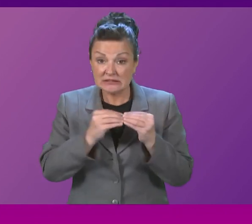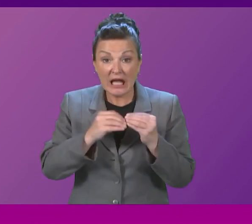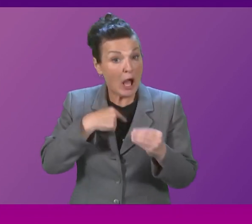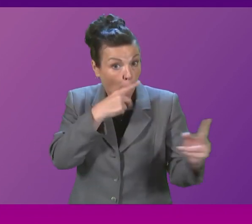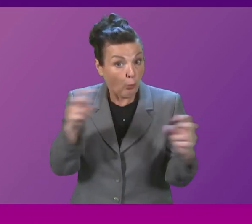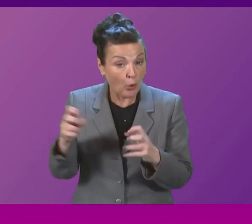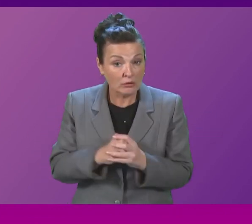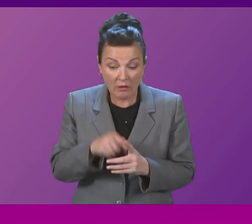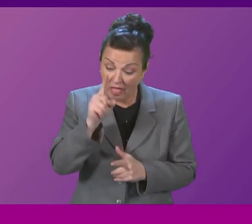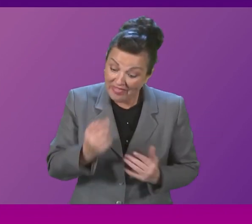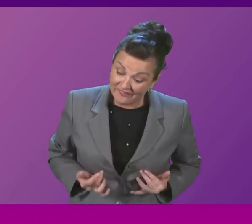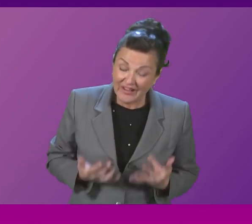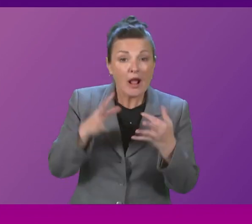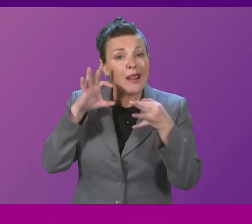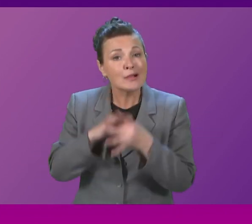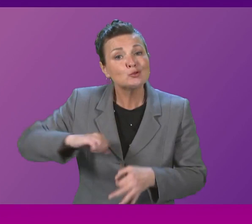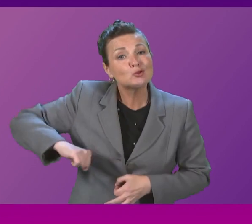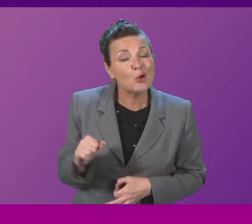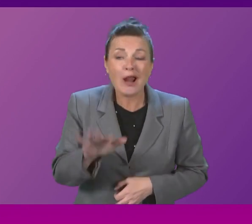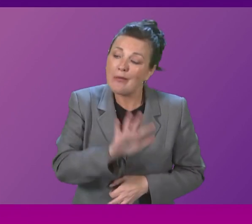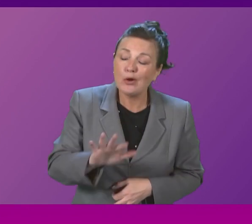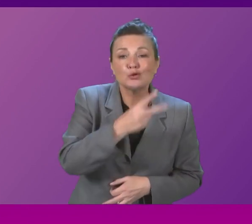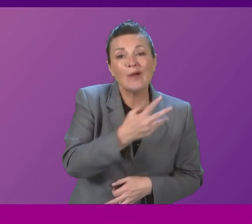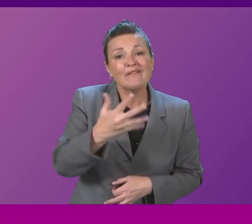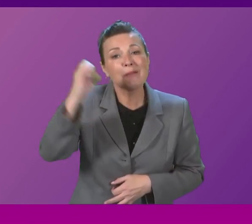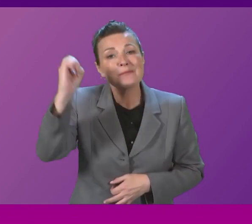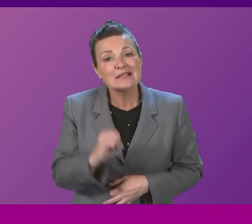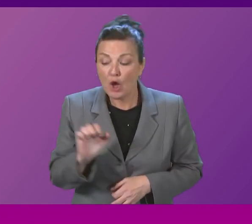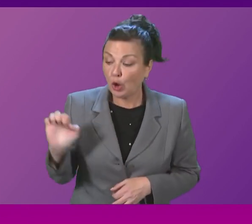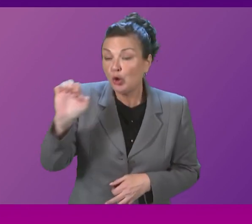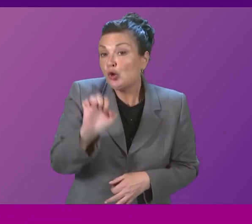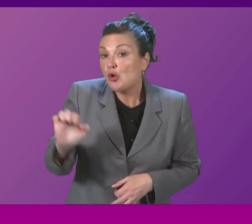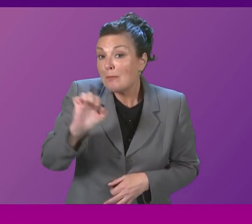“The figure relating to Scotland having 25 per cent of Europe’s offshore wind potential